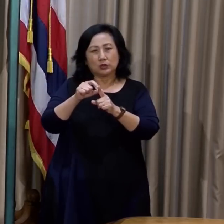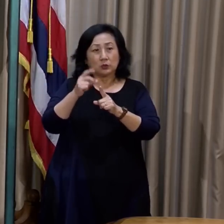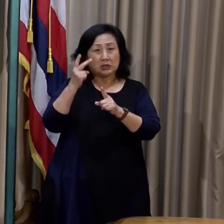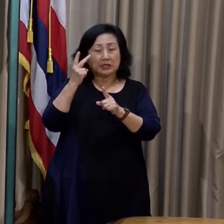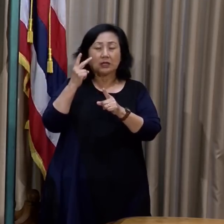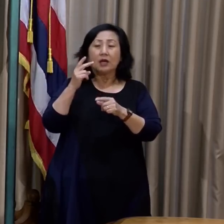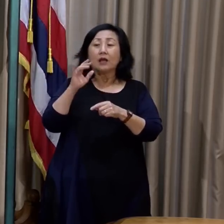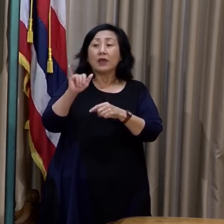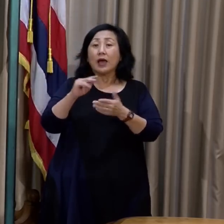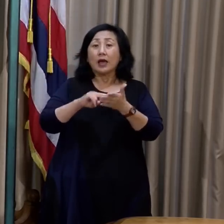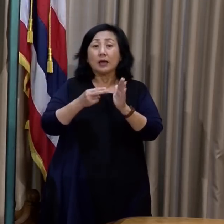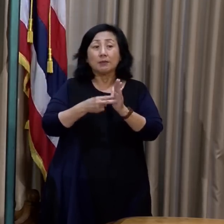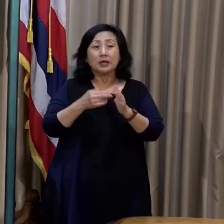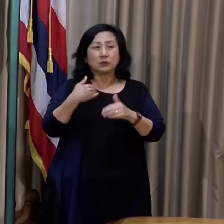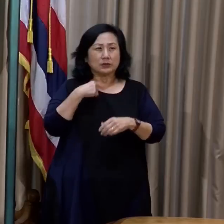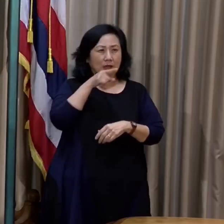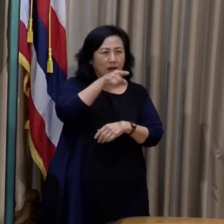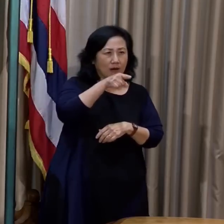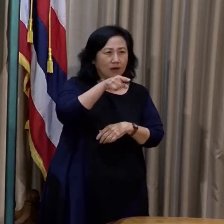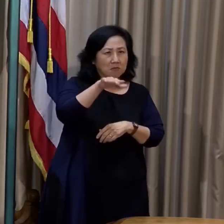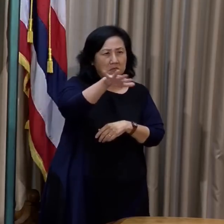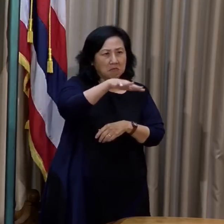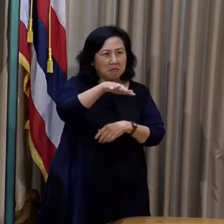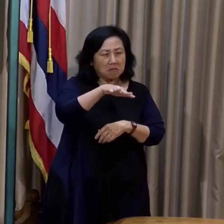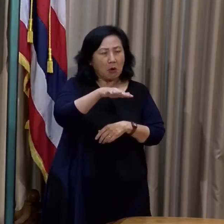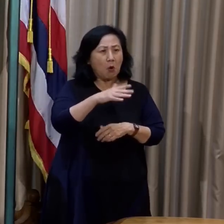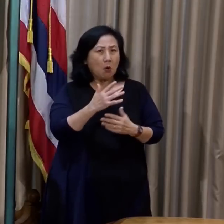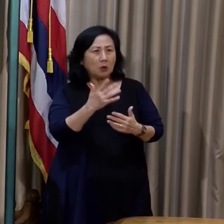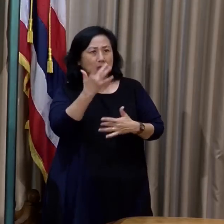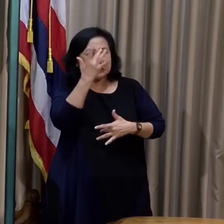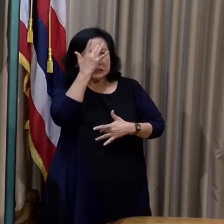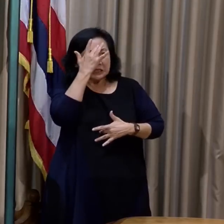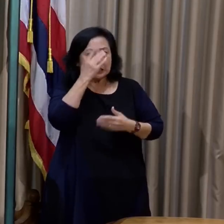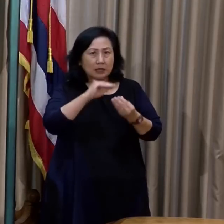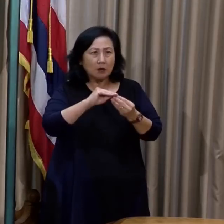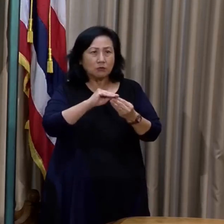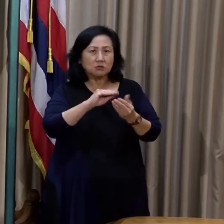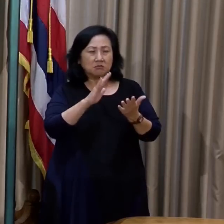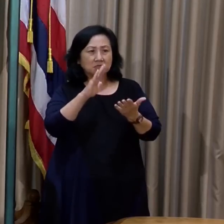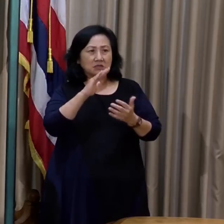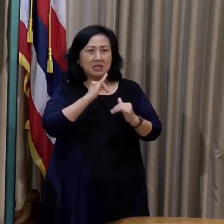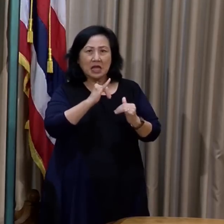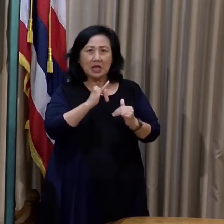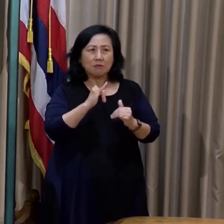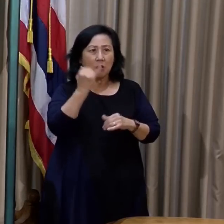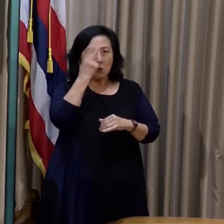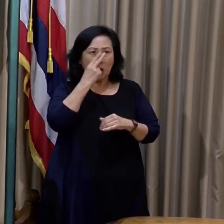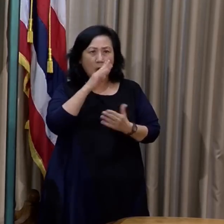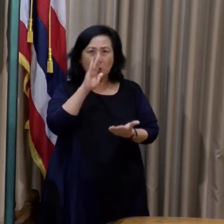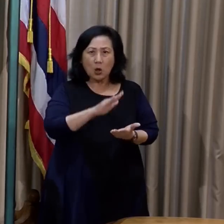TRAVEL CORRIDORS, AND WE WILL BE USING THAT TERMINOLOGY A LOT. TRYING TO SEE IF THERE ARE COMMUNITIES WHERE THE INCIDENCE